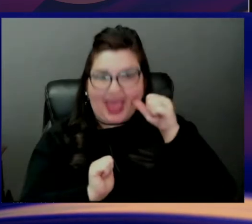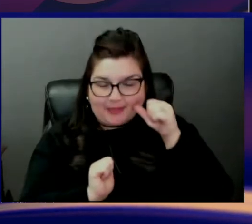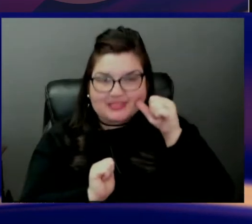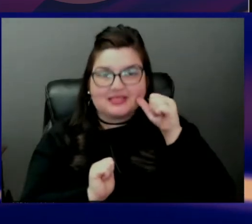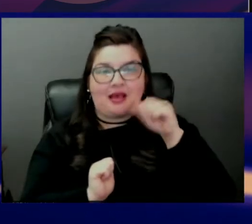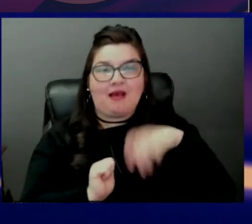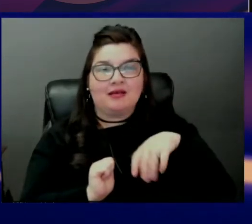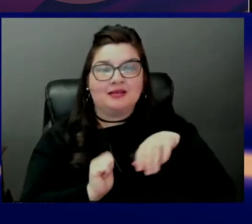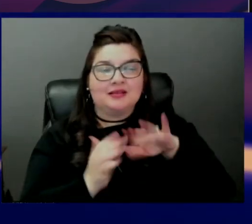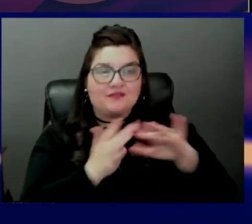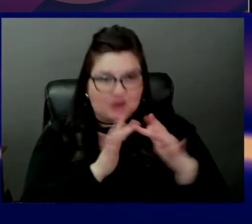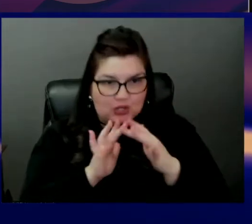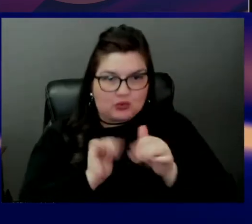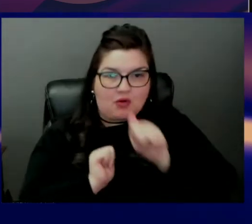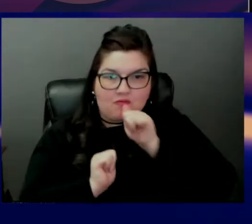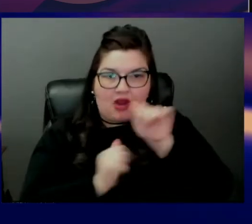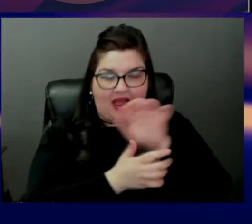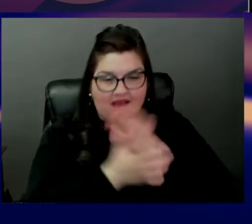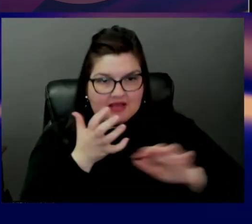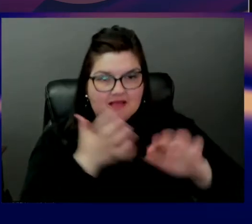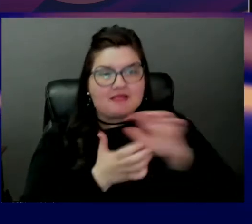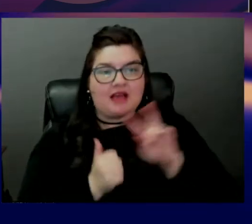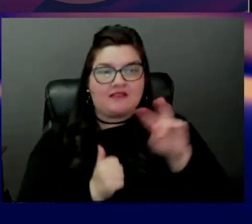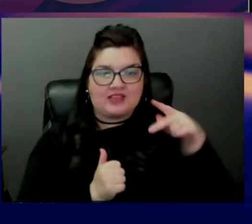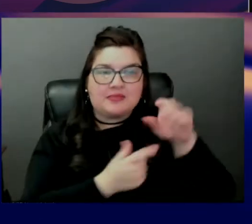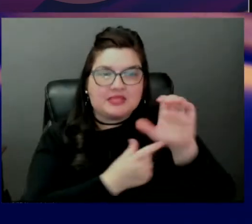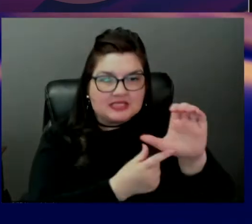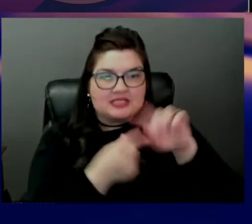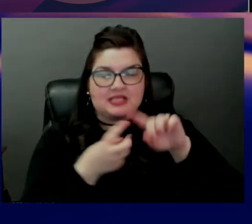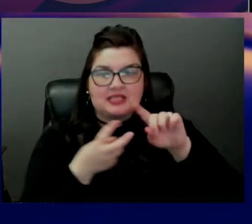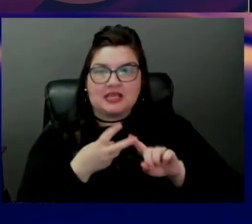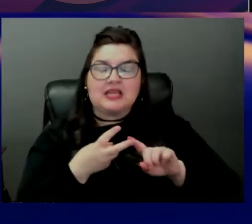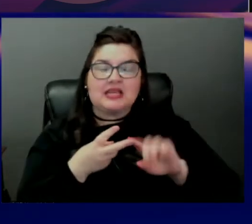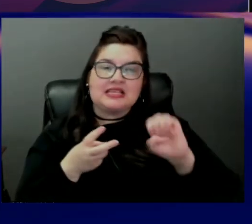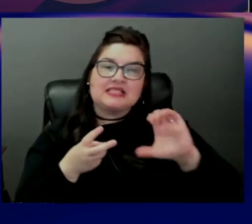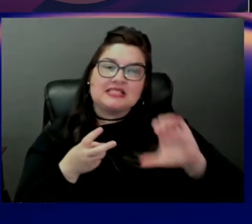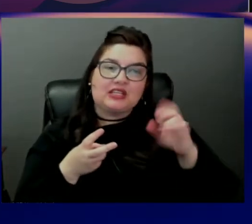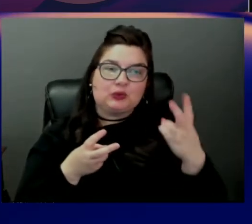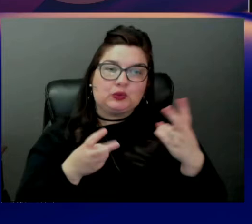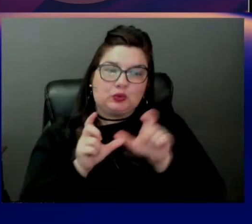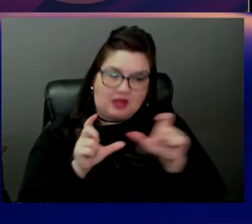We started launching EC2 instances, so our Elastic Compute Cloud. And then we put those,